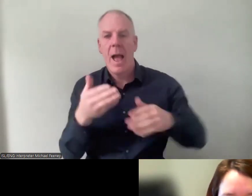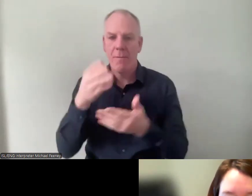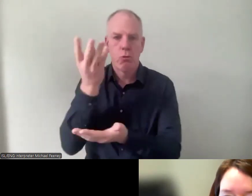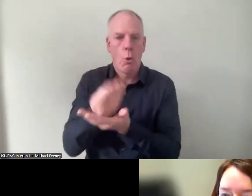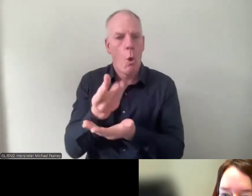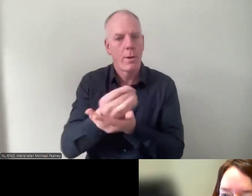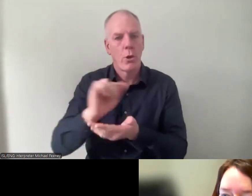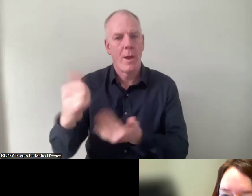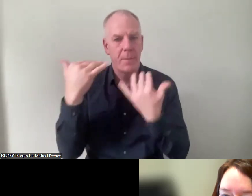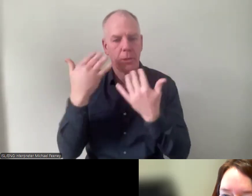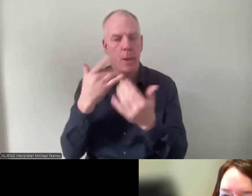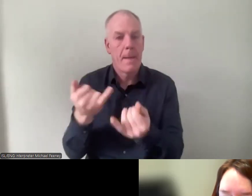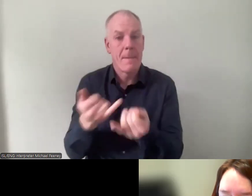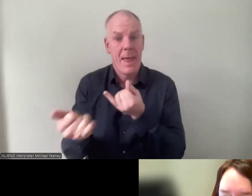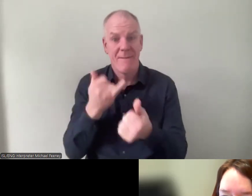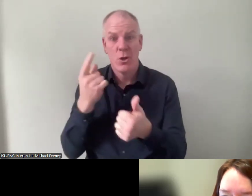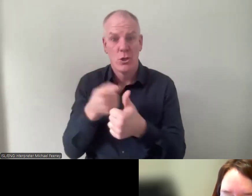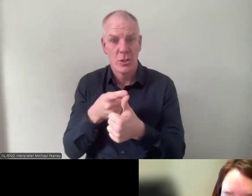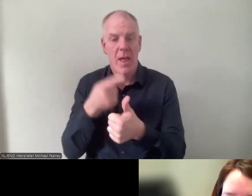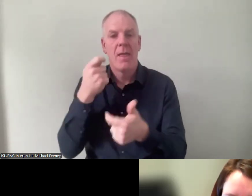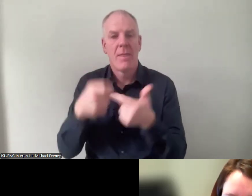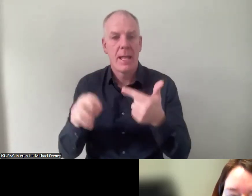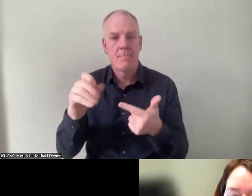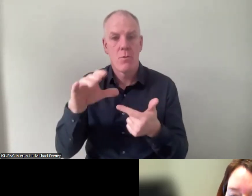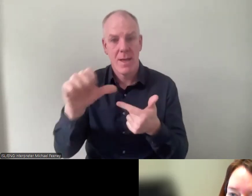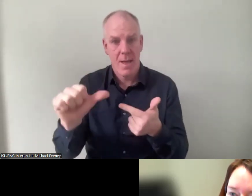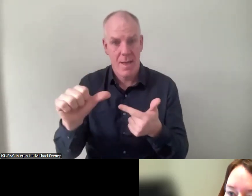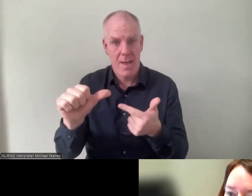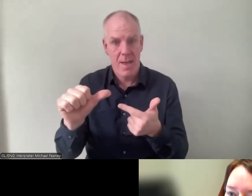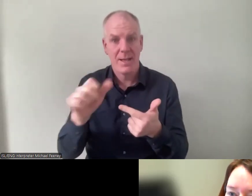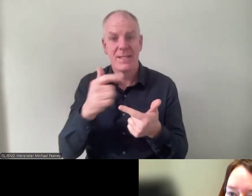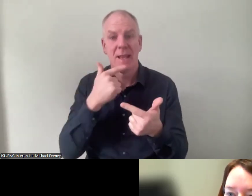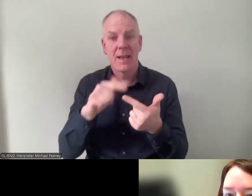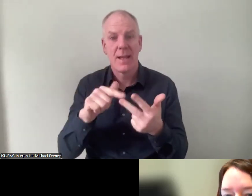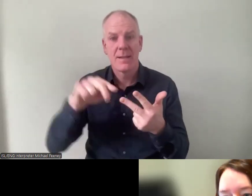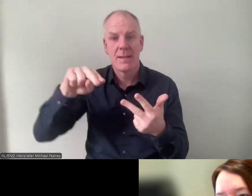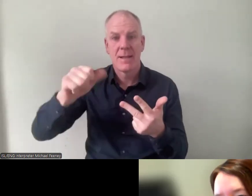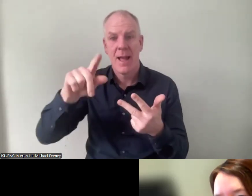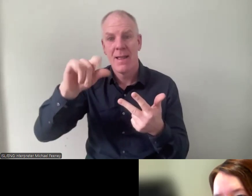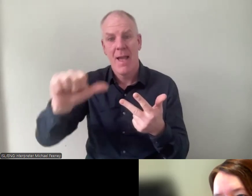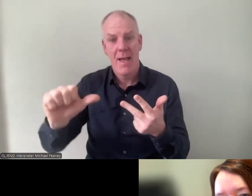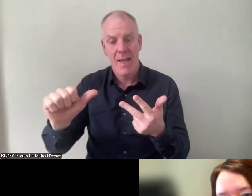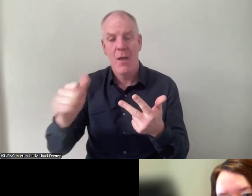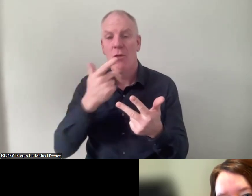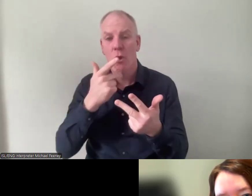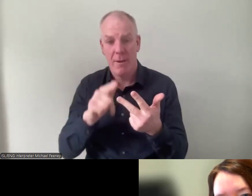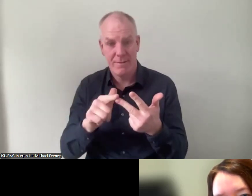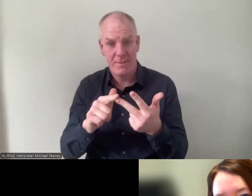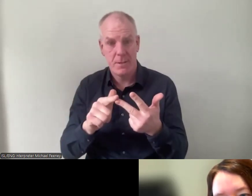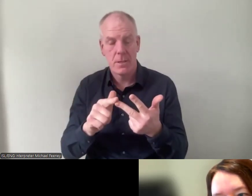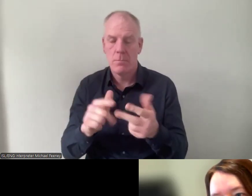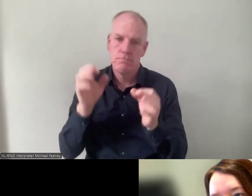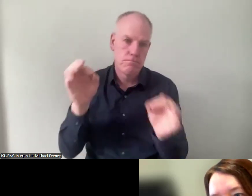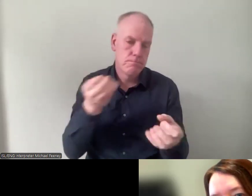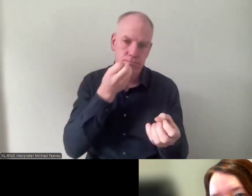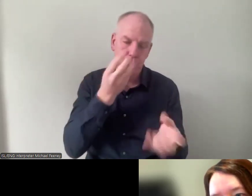I'll be playing that bit first, and then Maria, who's here, will follow up, and then Natalia after that. So it is an absolutely beautiful exhibition. I got to pop in the